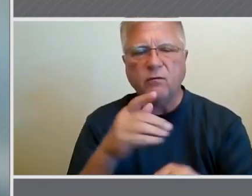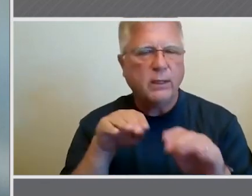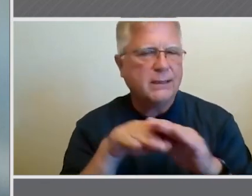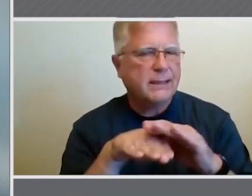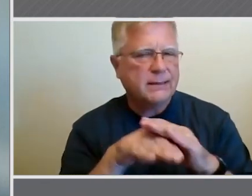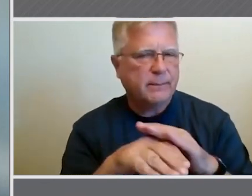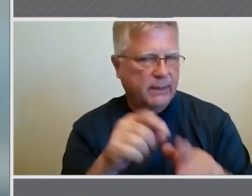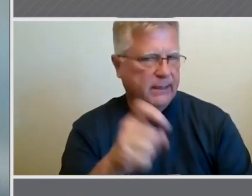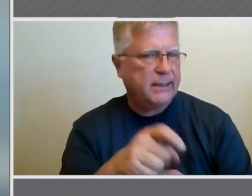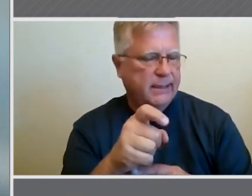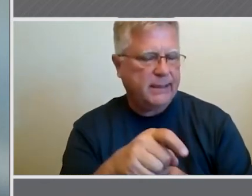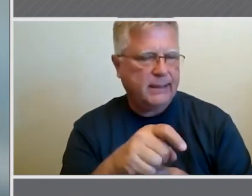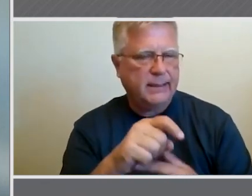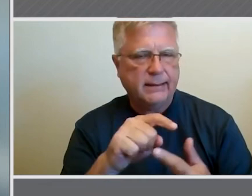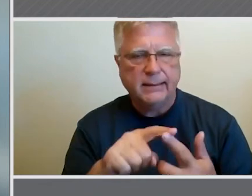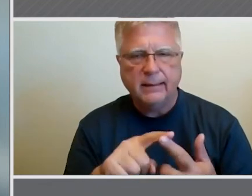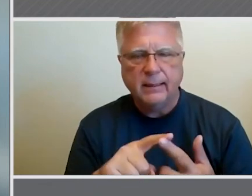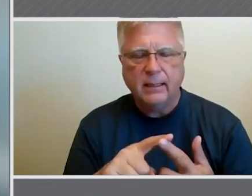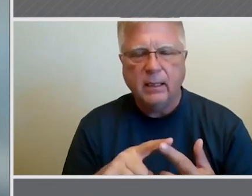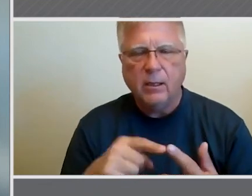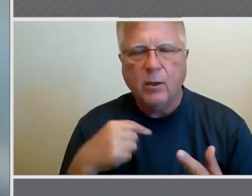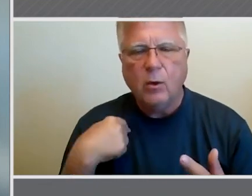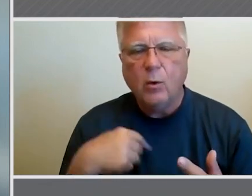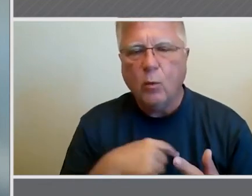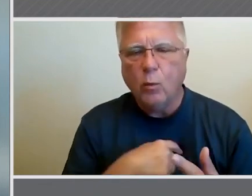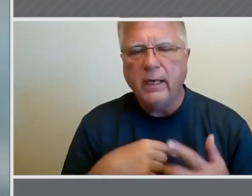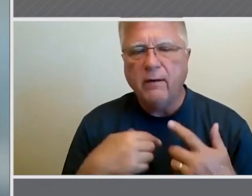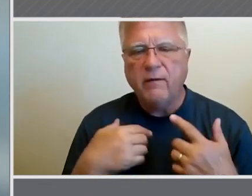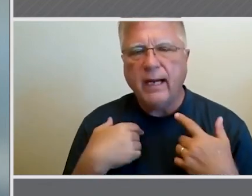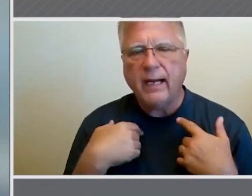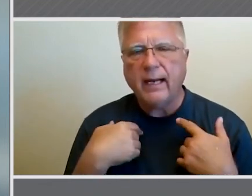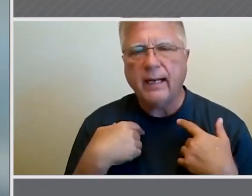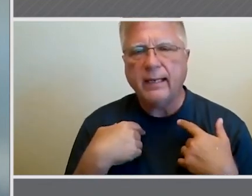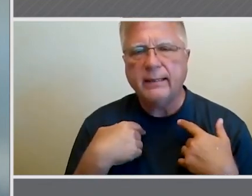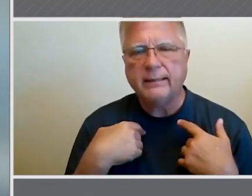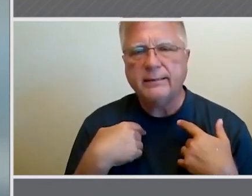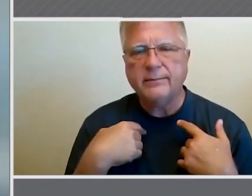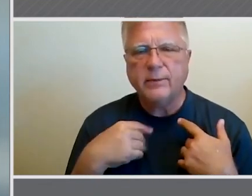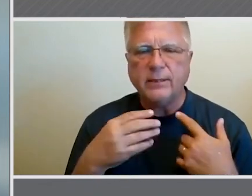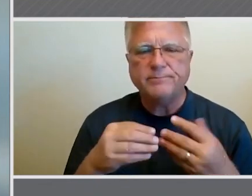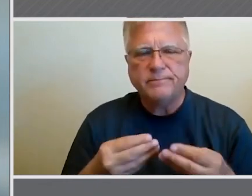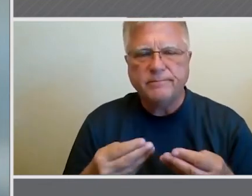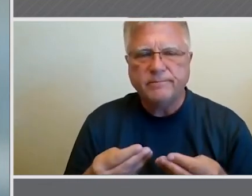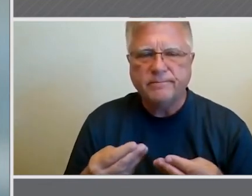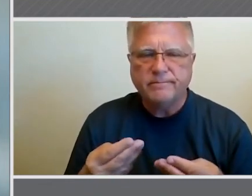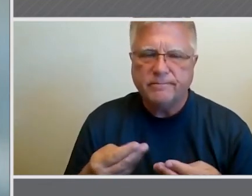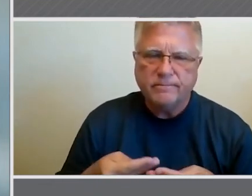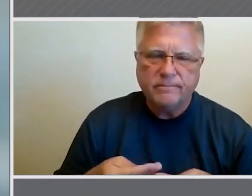We have been dispersing a significant amount of money in